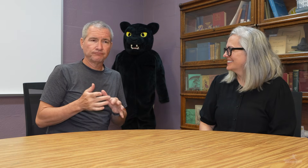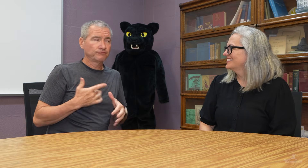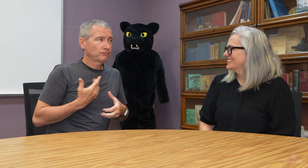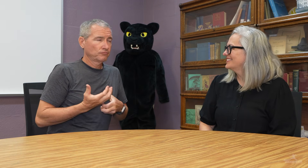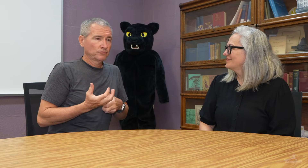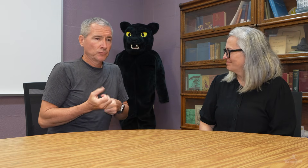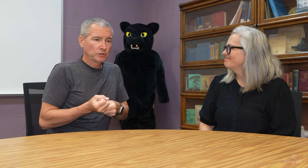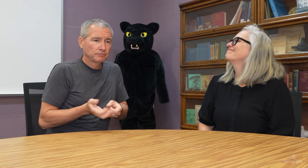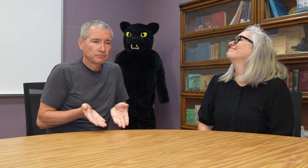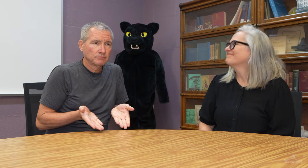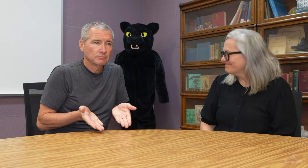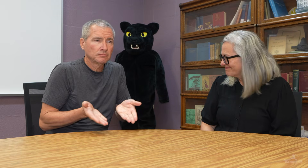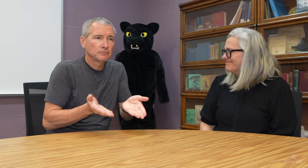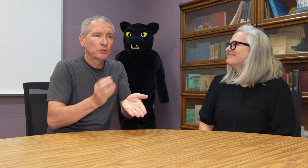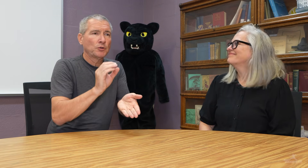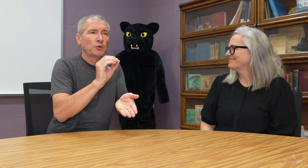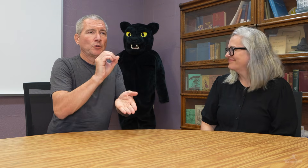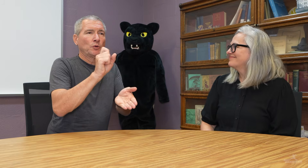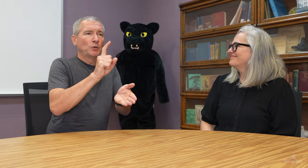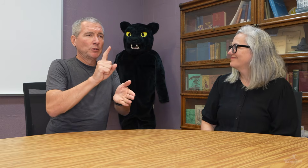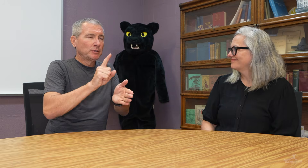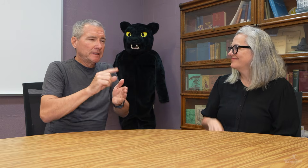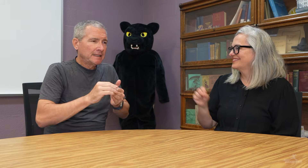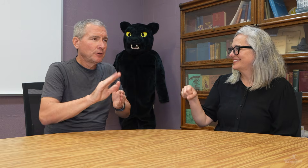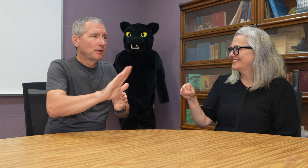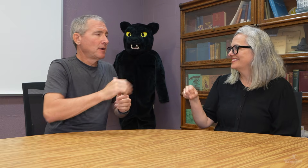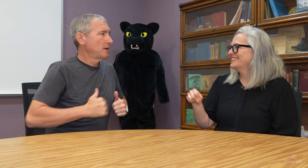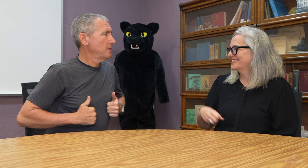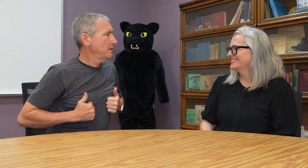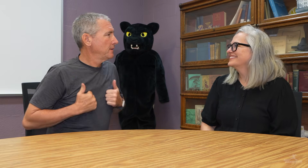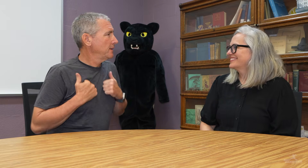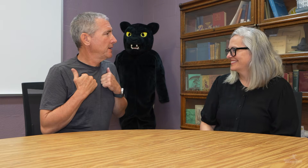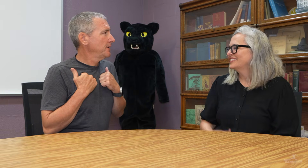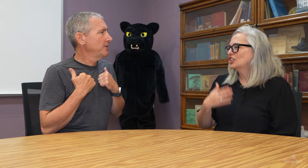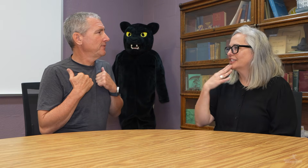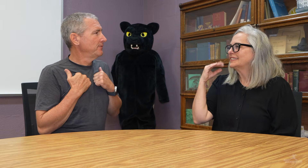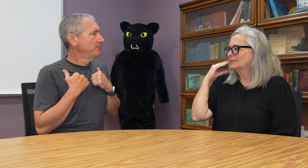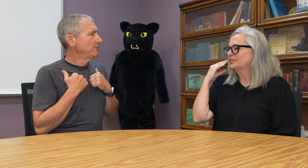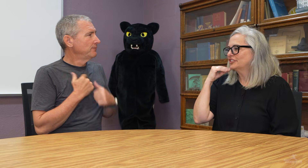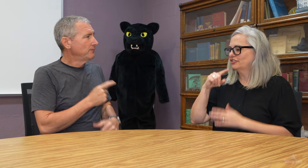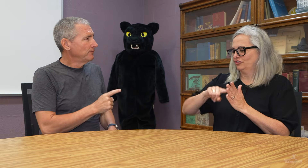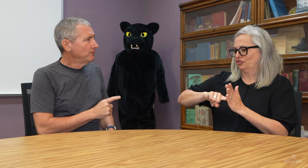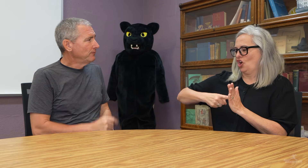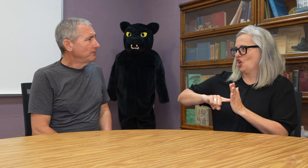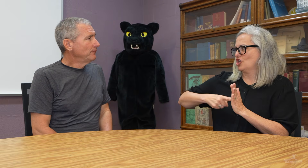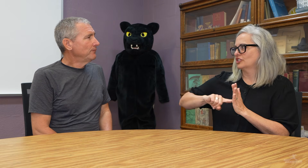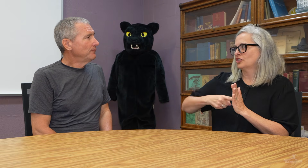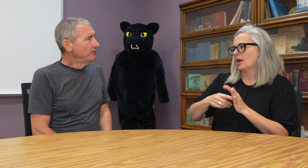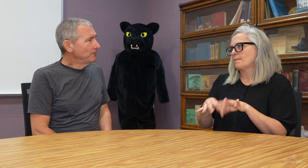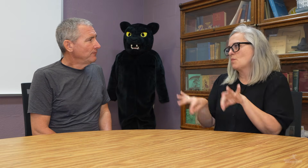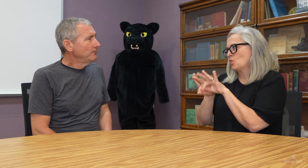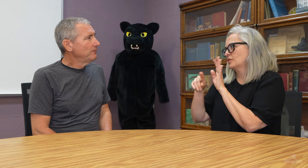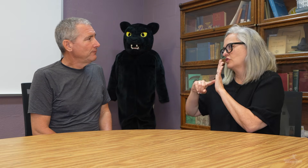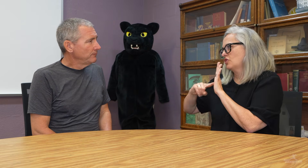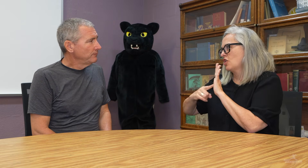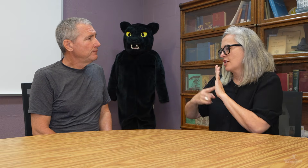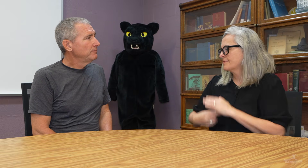That builds trust in OSD to guide their kids on the right path. A good start is so important.